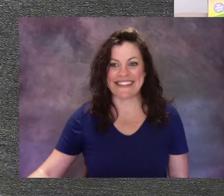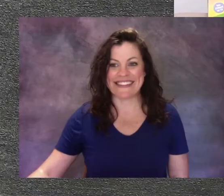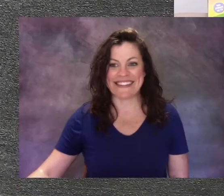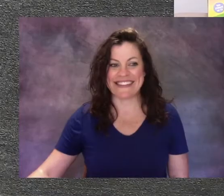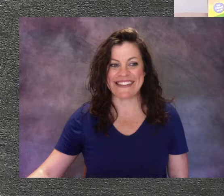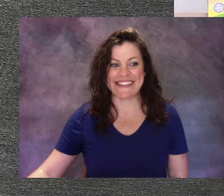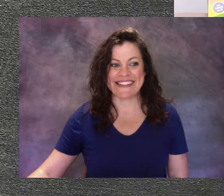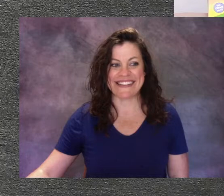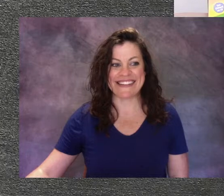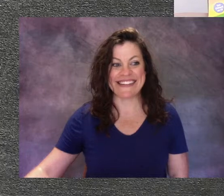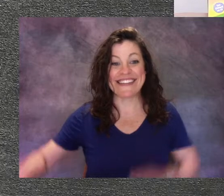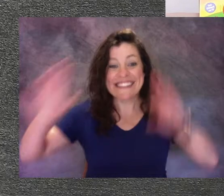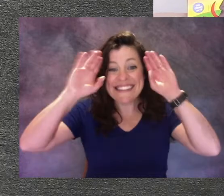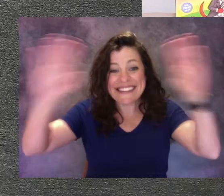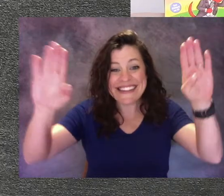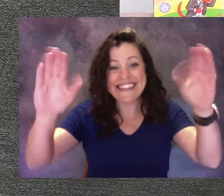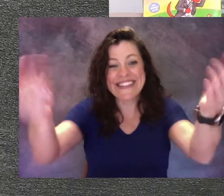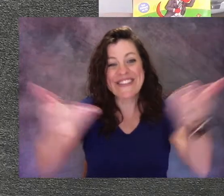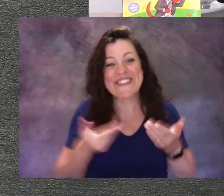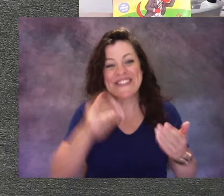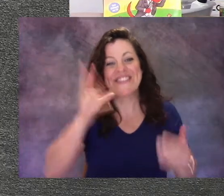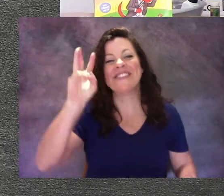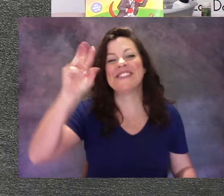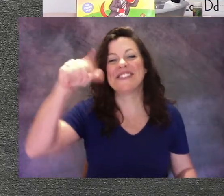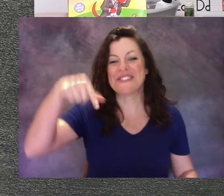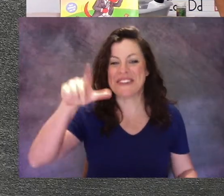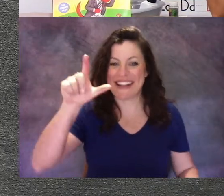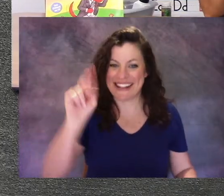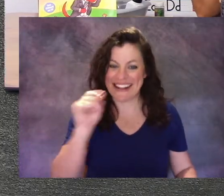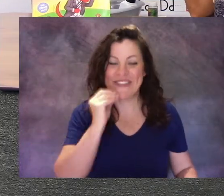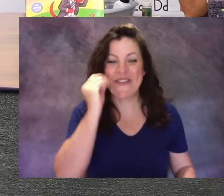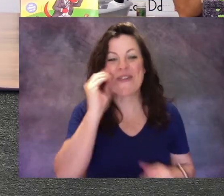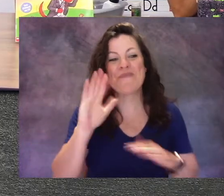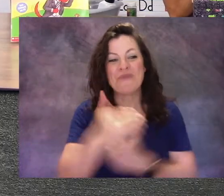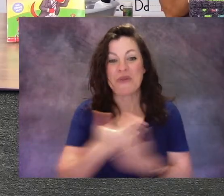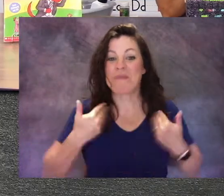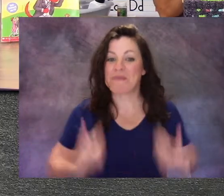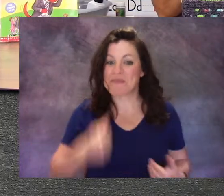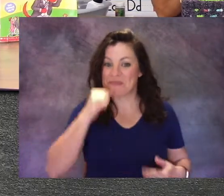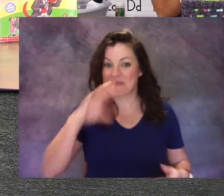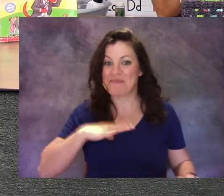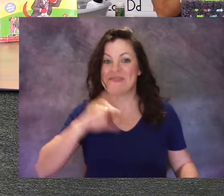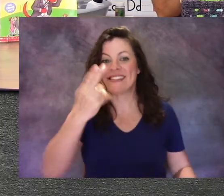Hello and welcome to WQLN Homeroom. I'm Miss Heather and this is my good friend Twiggle